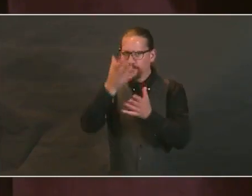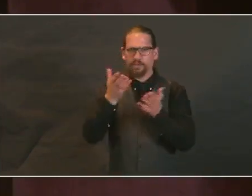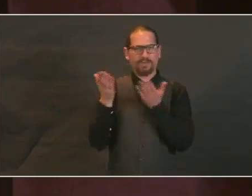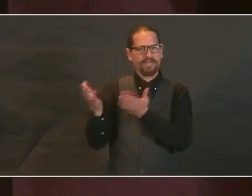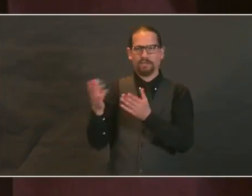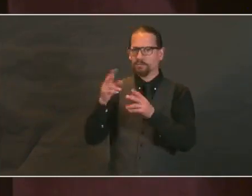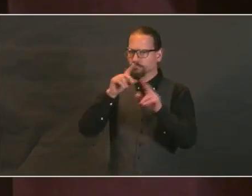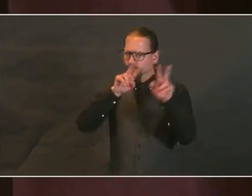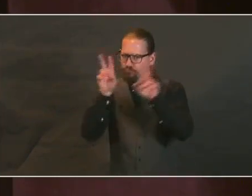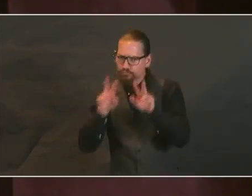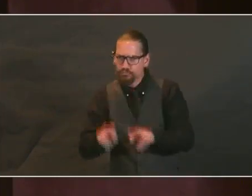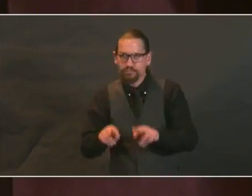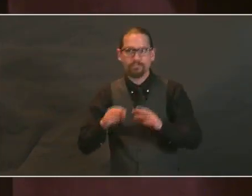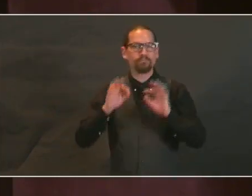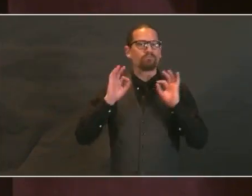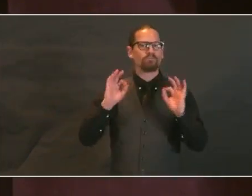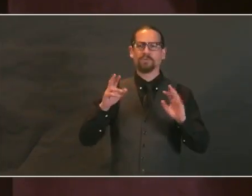INFORMATION YOU SUBMIT WILL BE